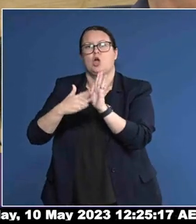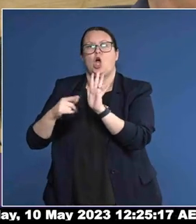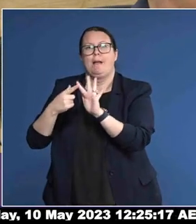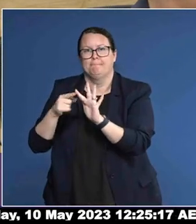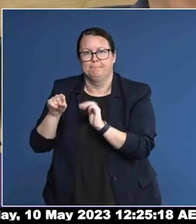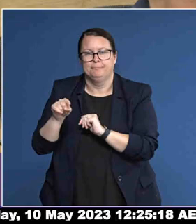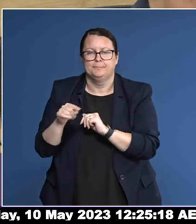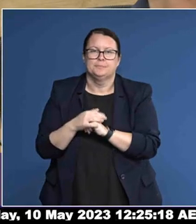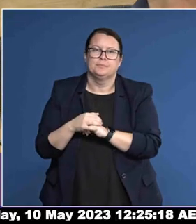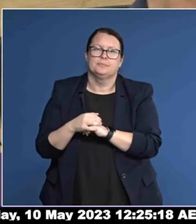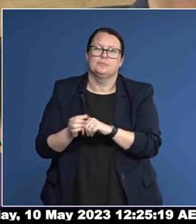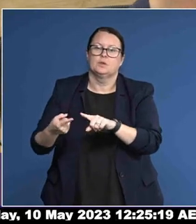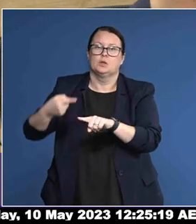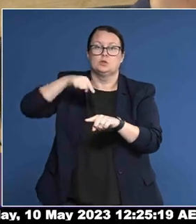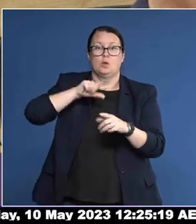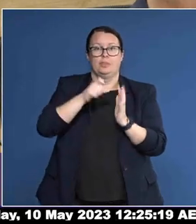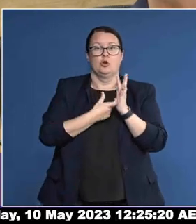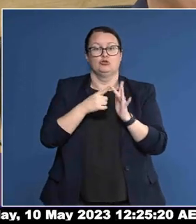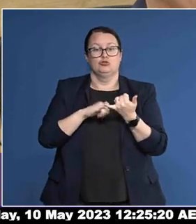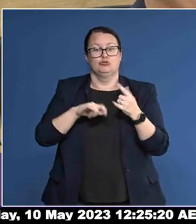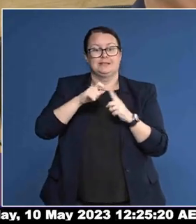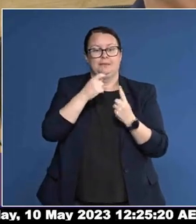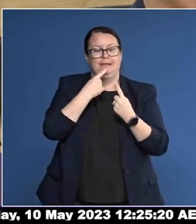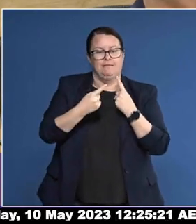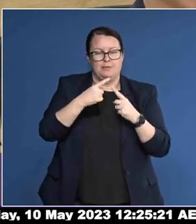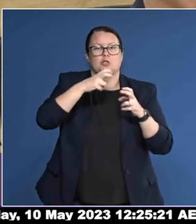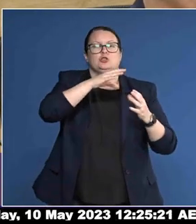management system were then transferred over to QPrime; is that right?